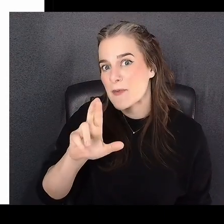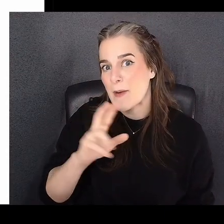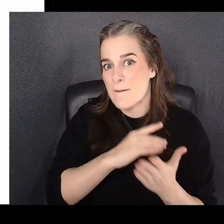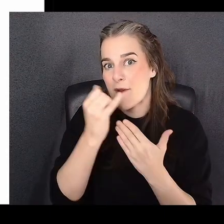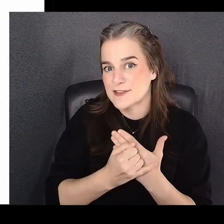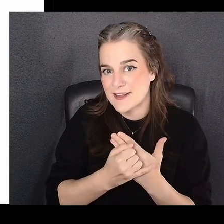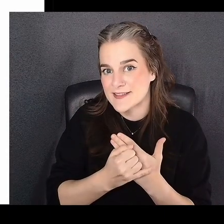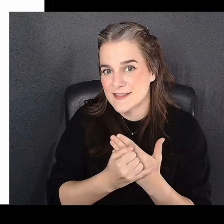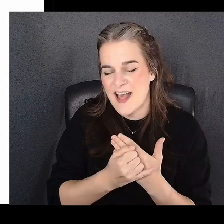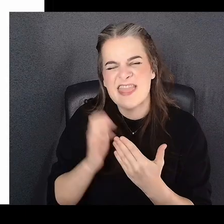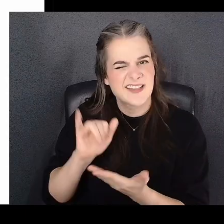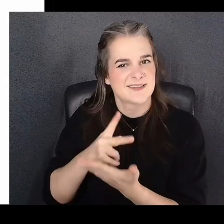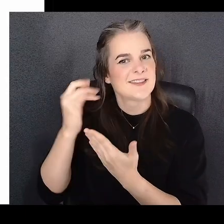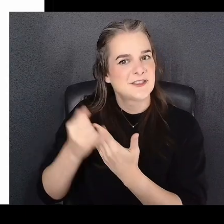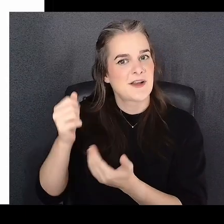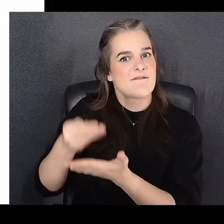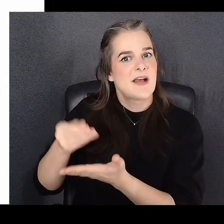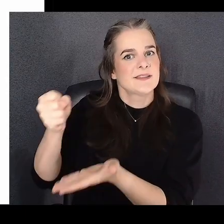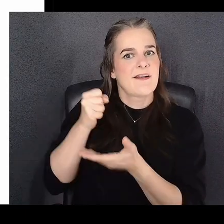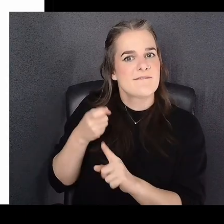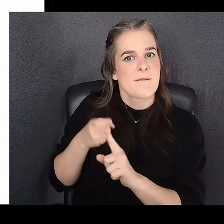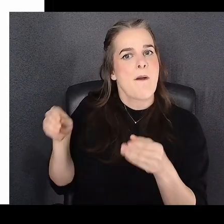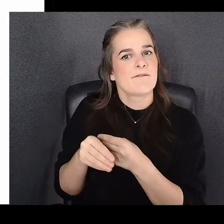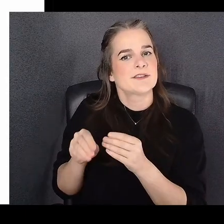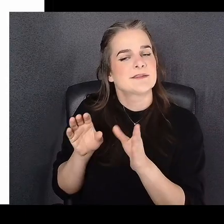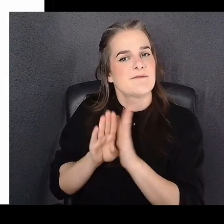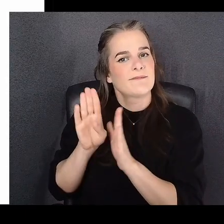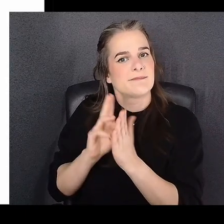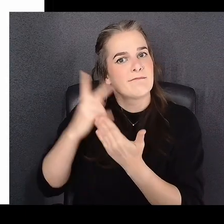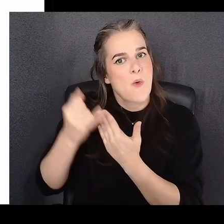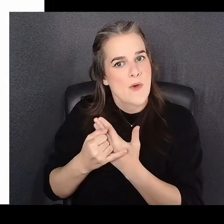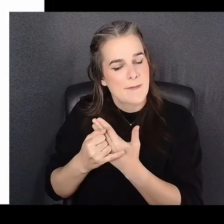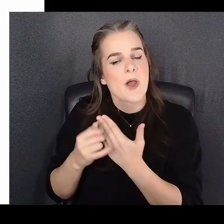This is an initiative funded by the Office of Developmental Programs and the Office of Long Term